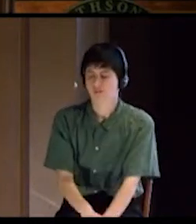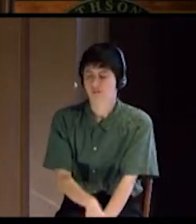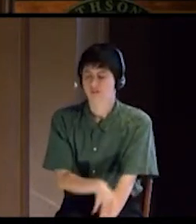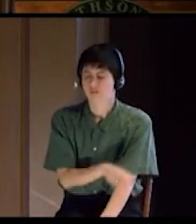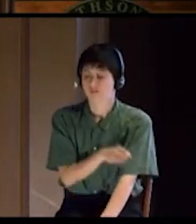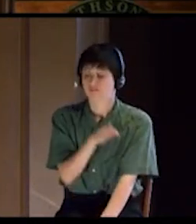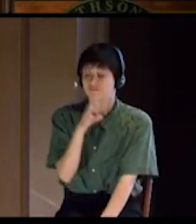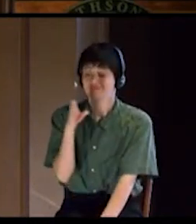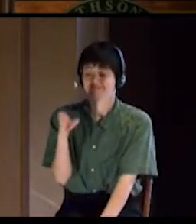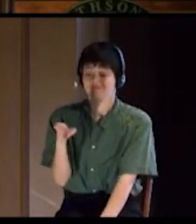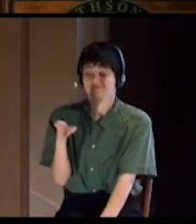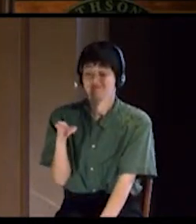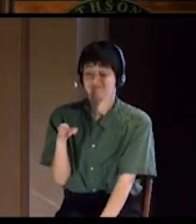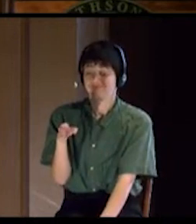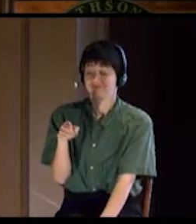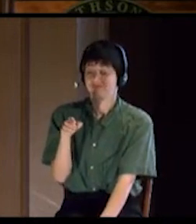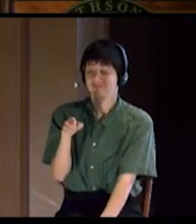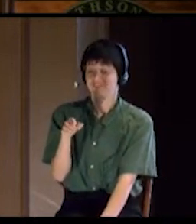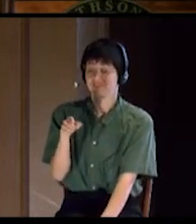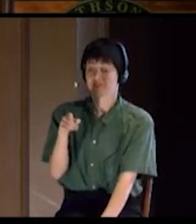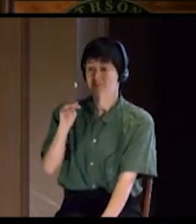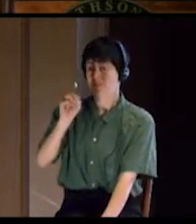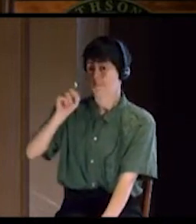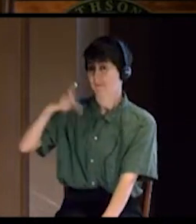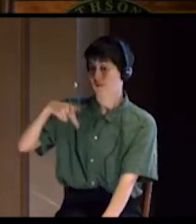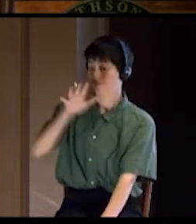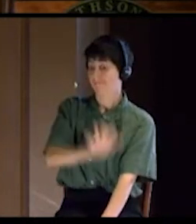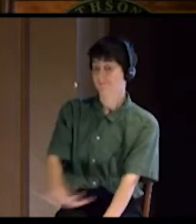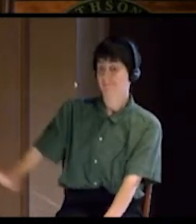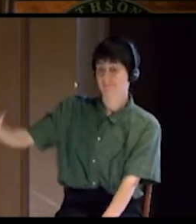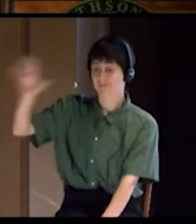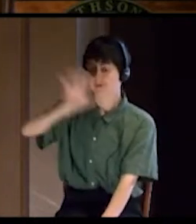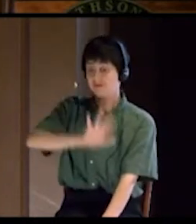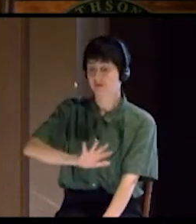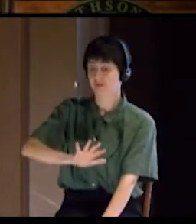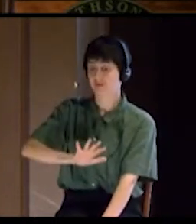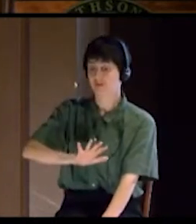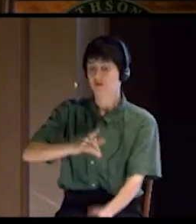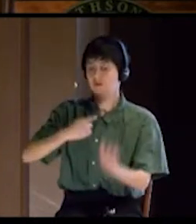where all these four species used to co-occur. And then over time, their ranges have shifted